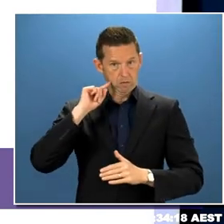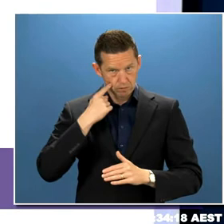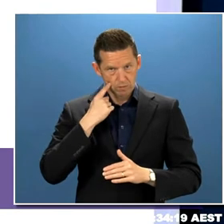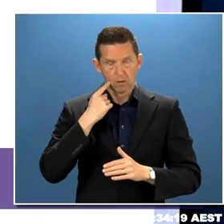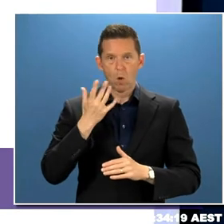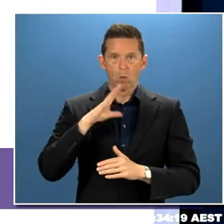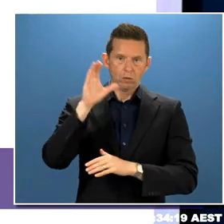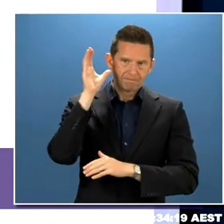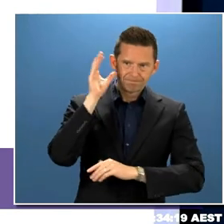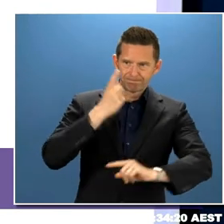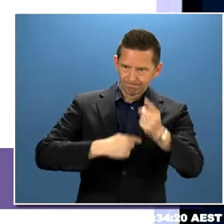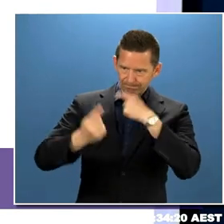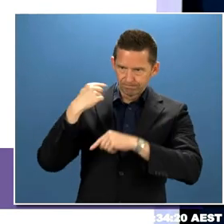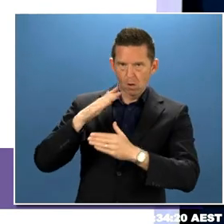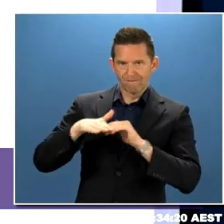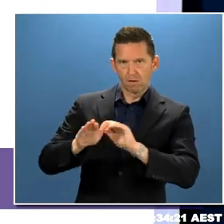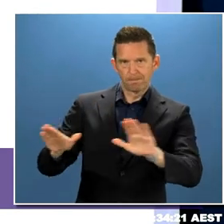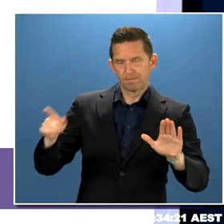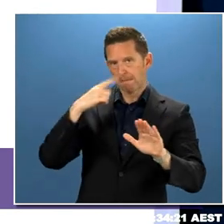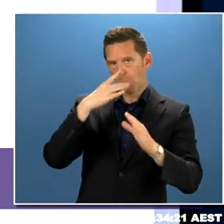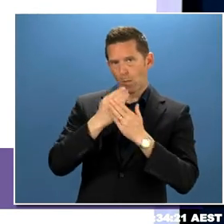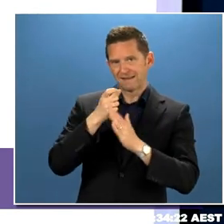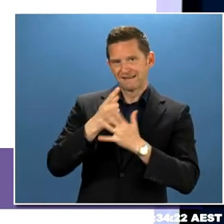to the experiences of people with disability.